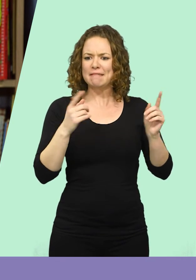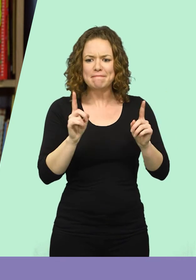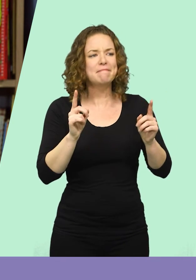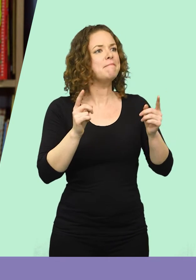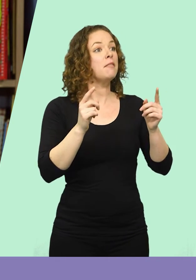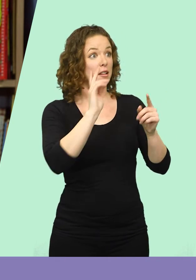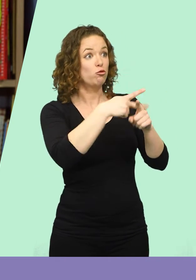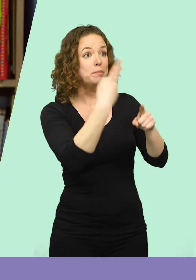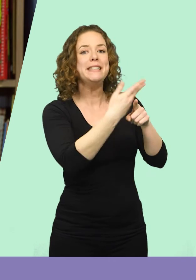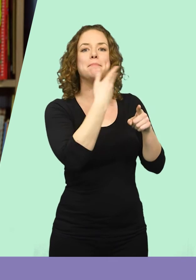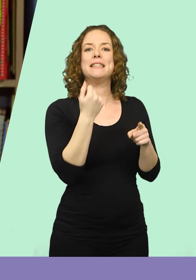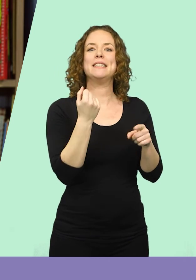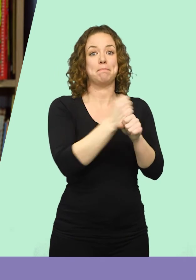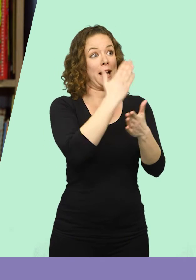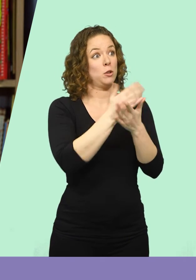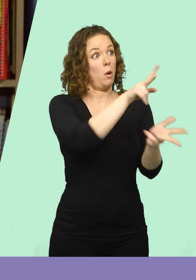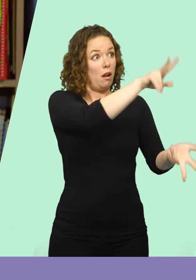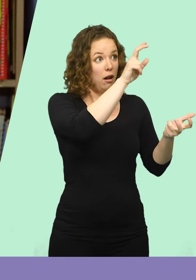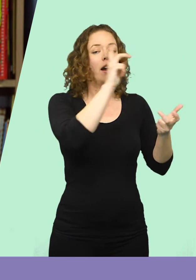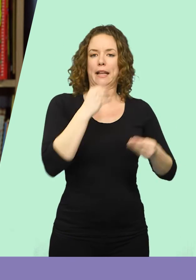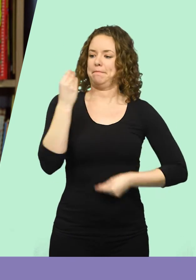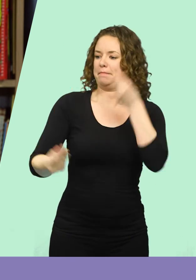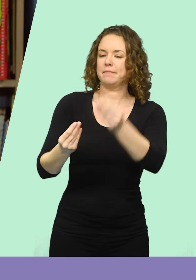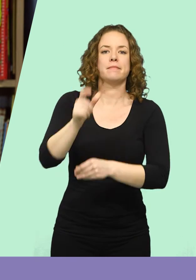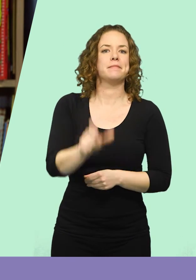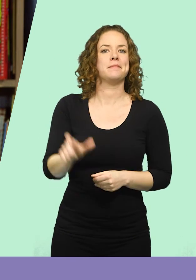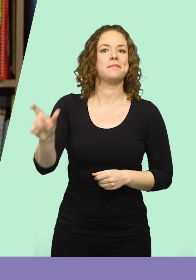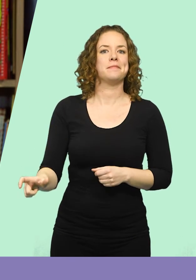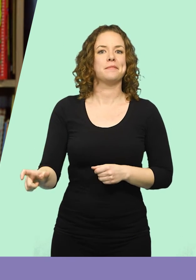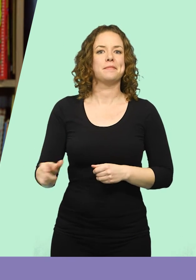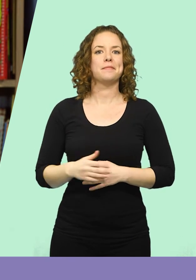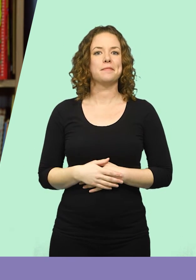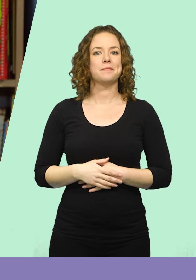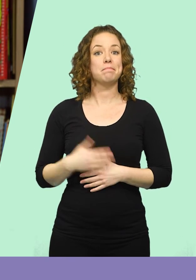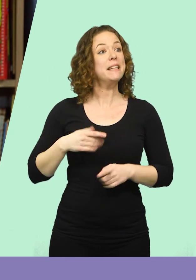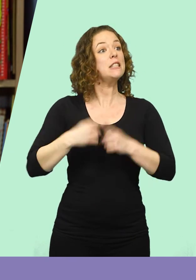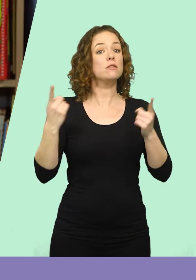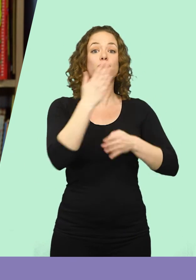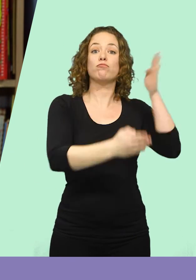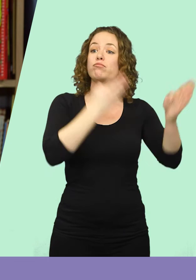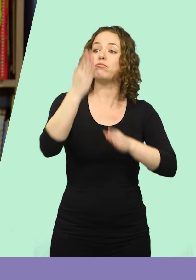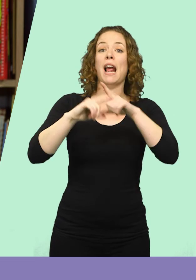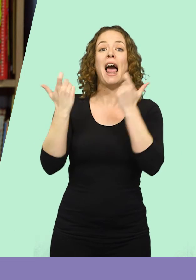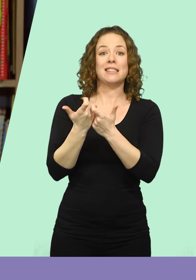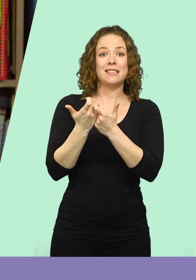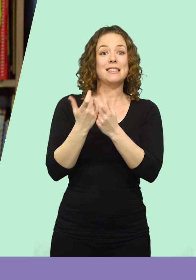so that I can relay it to my pupil and also because I go into a lot of classes,